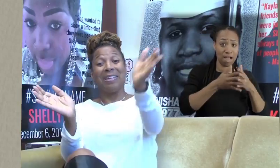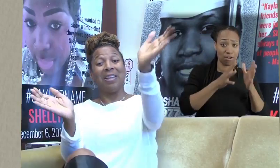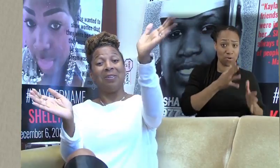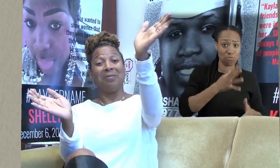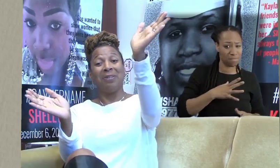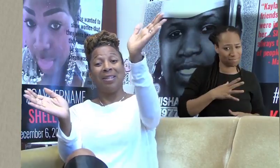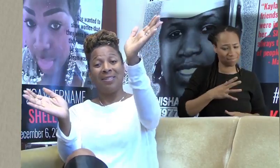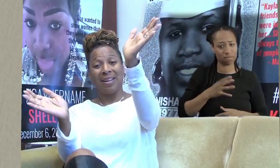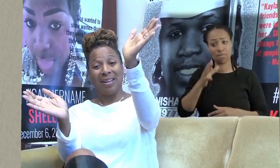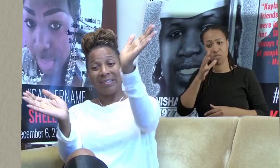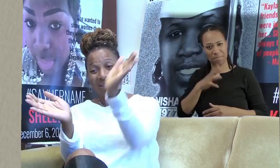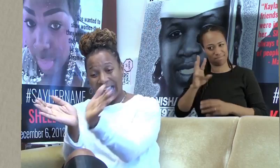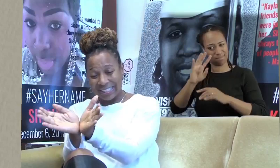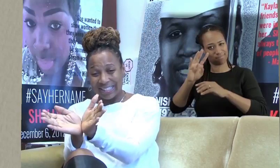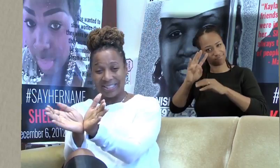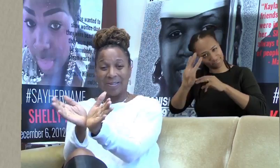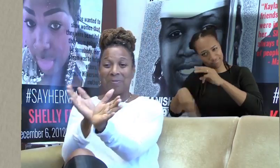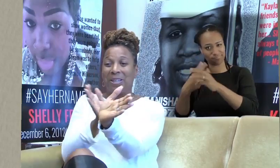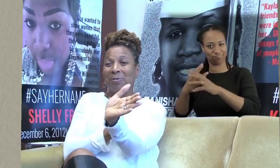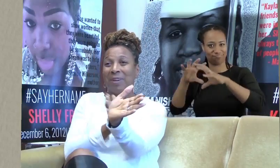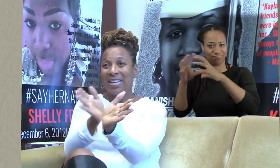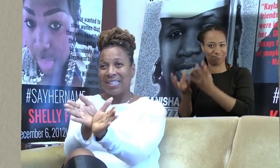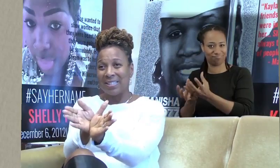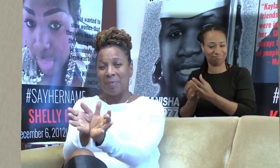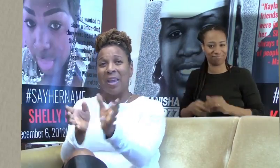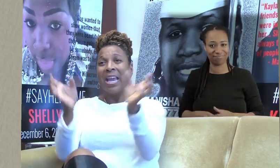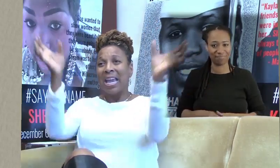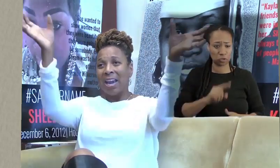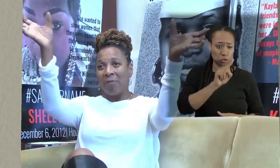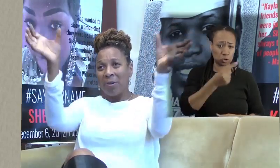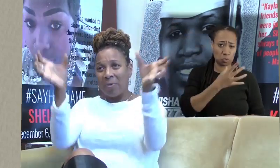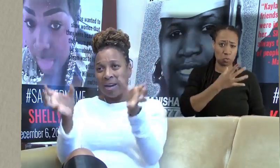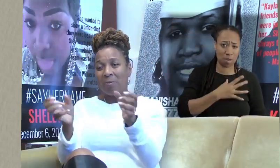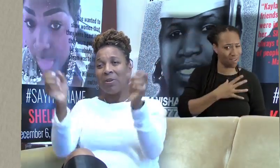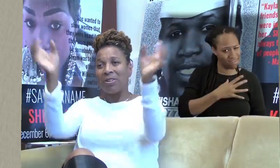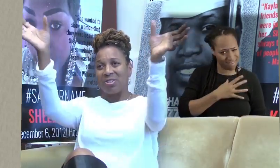not just American women, but women around the world, and not just women,